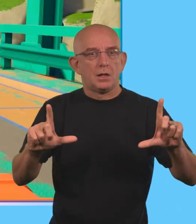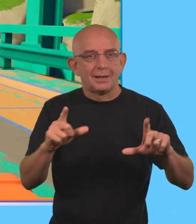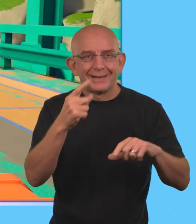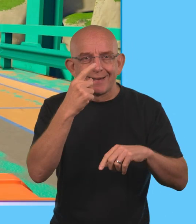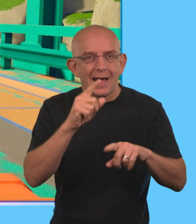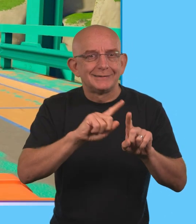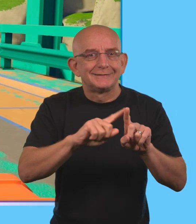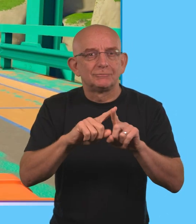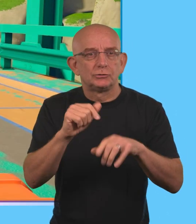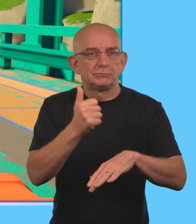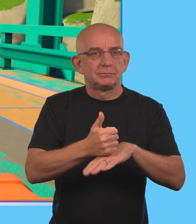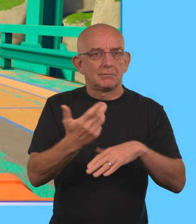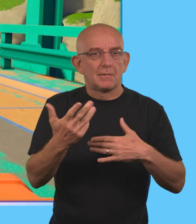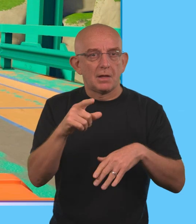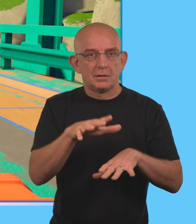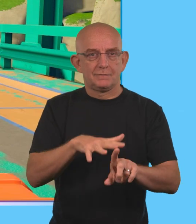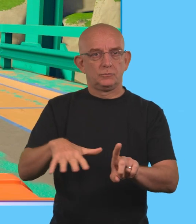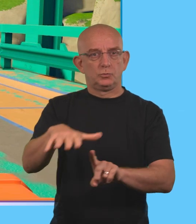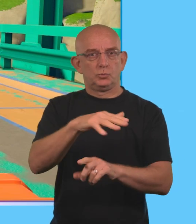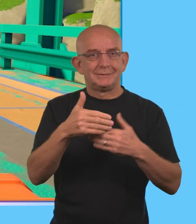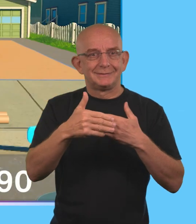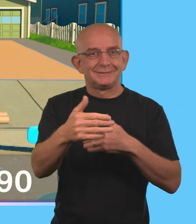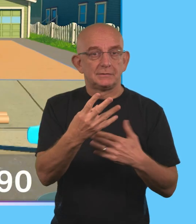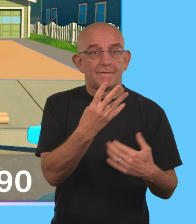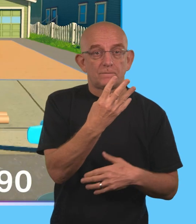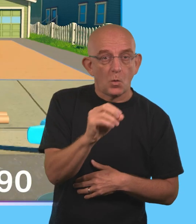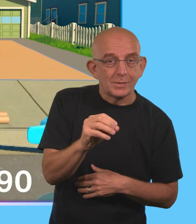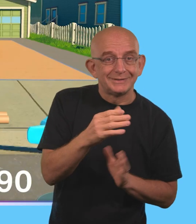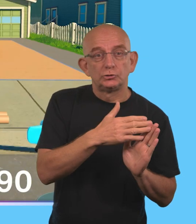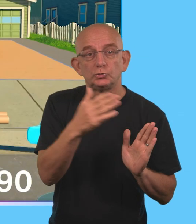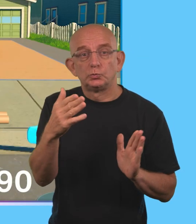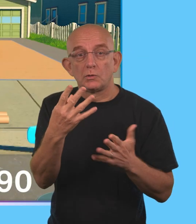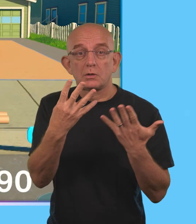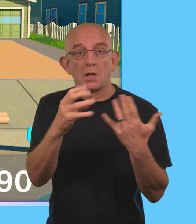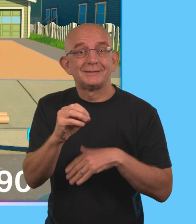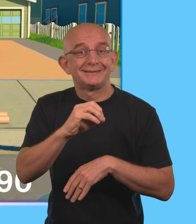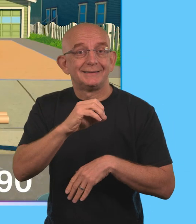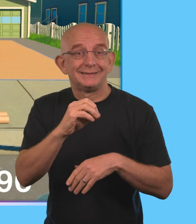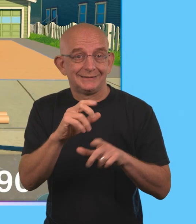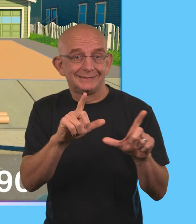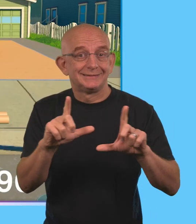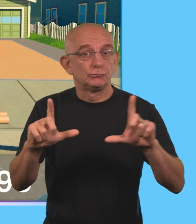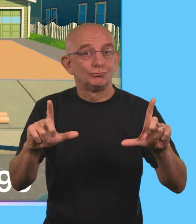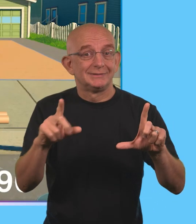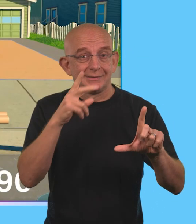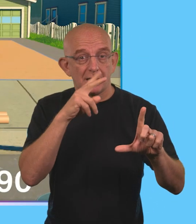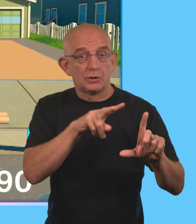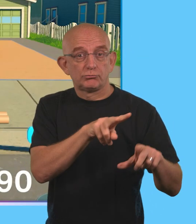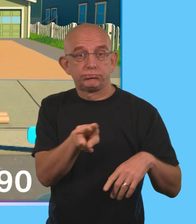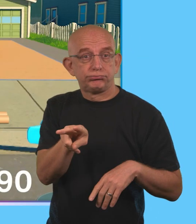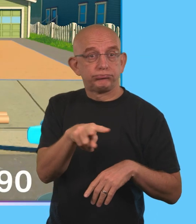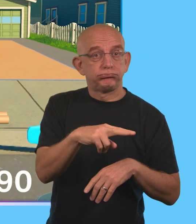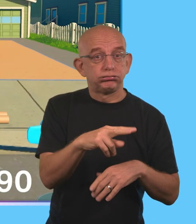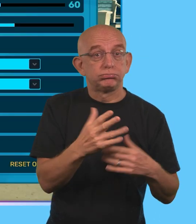increase reticle size, and set the field of view between 40 and 90 degrees.